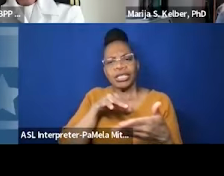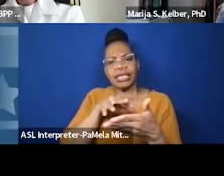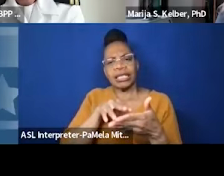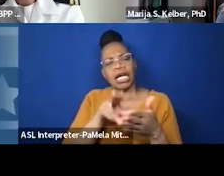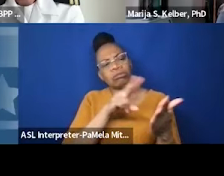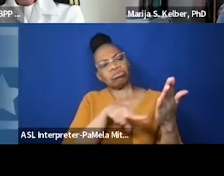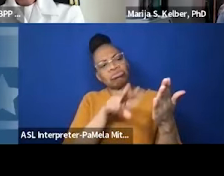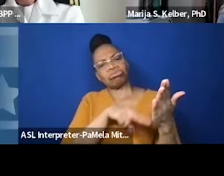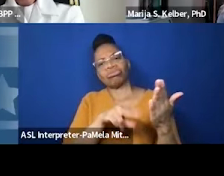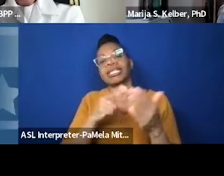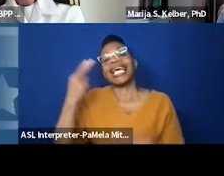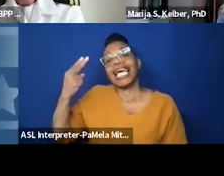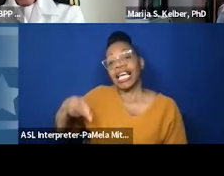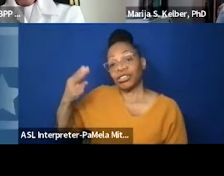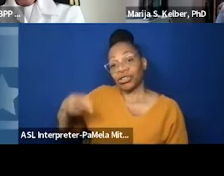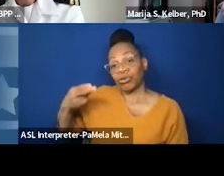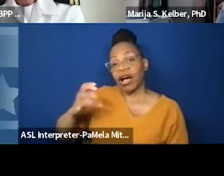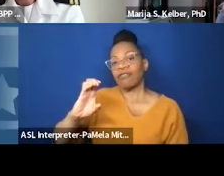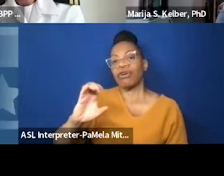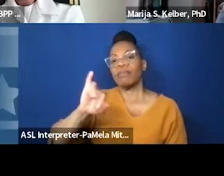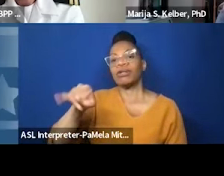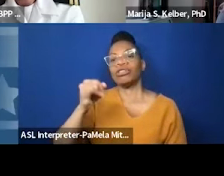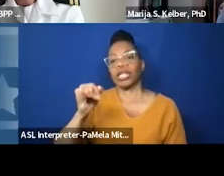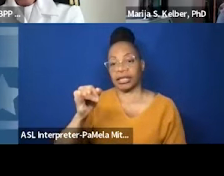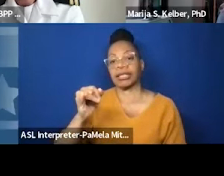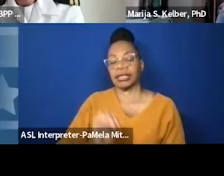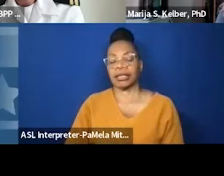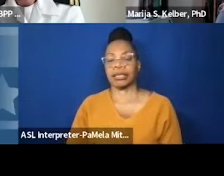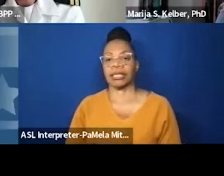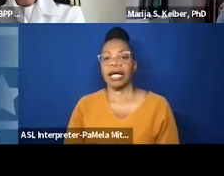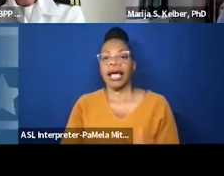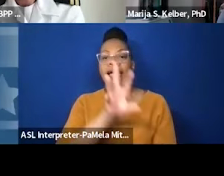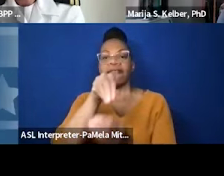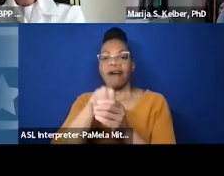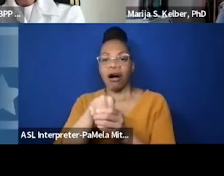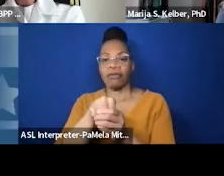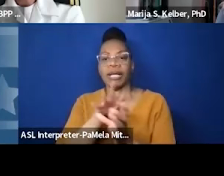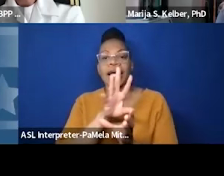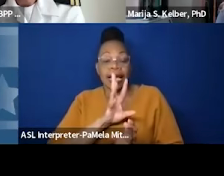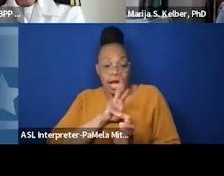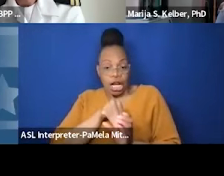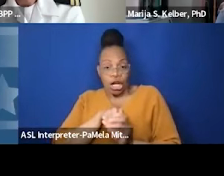was history of criminal justice involvement. So it could be history